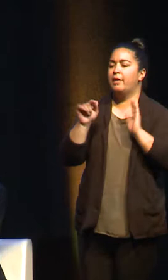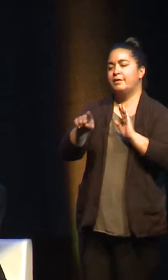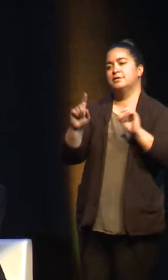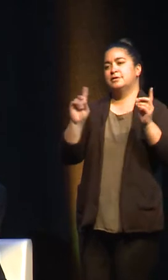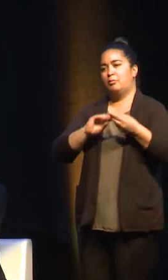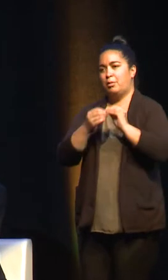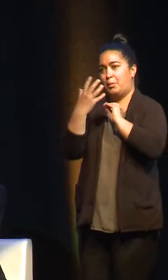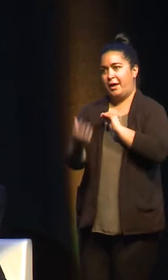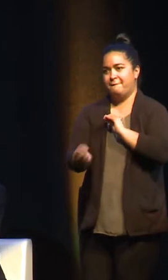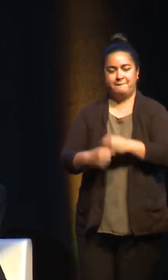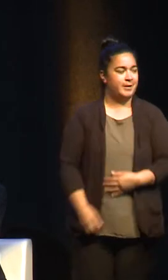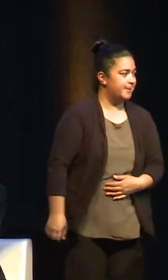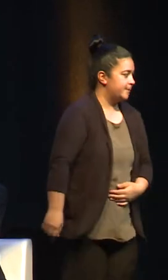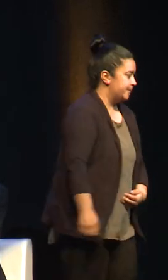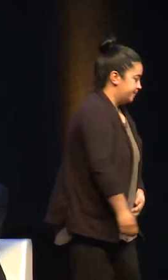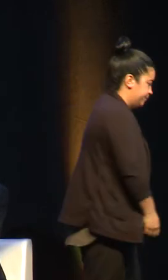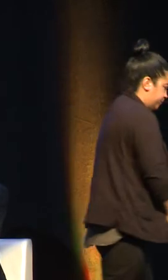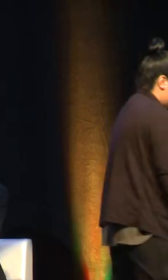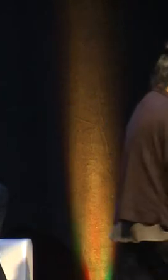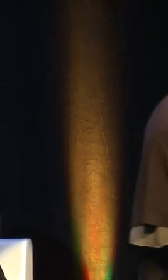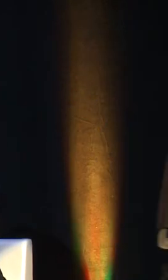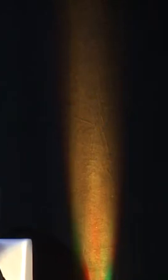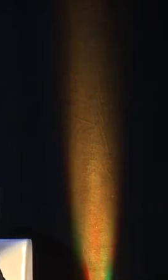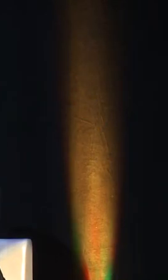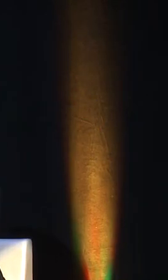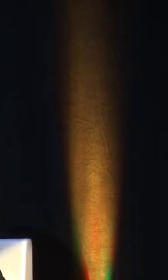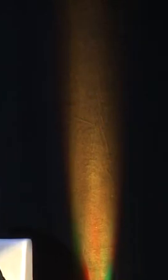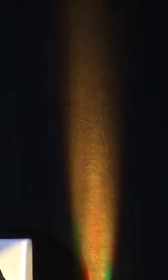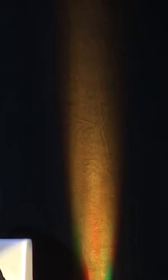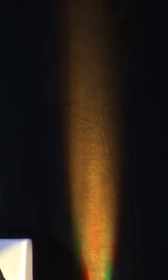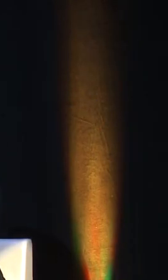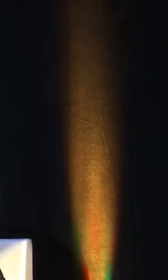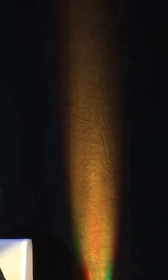Jehan: David, are you waiting for consumers to more significantly change their behaviour?